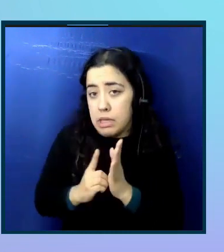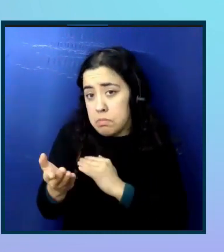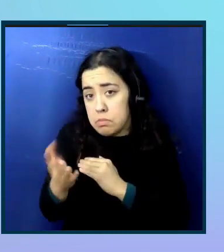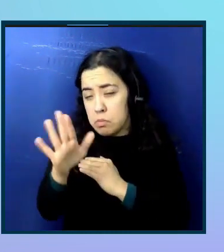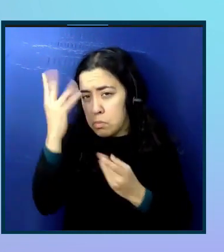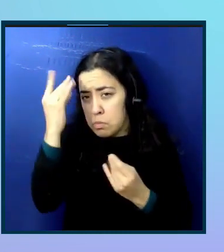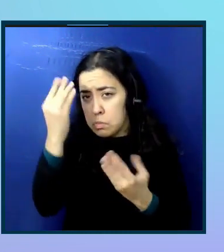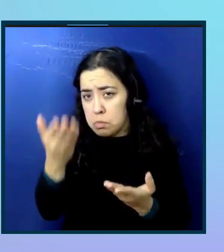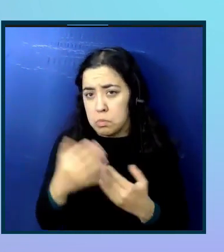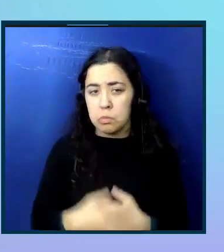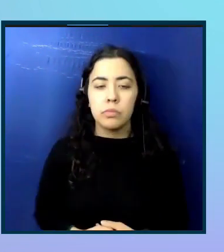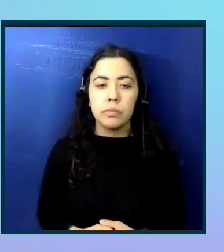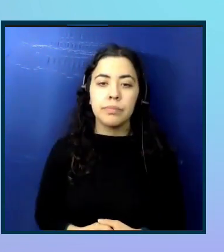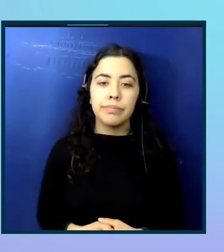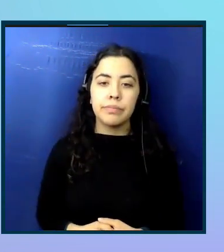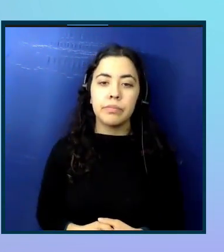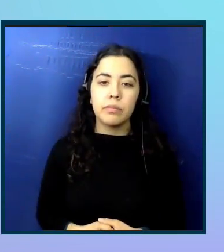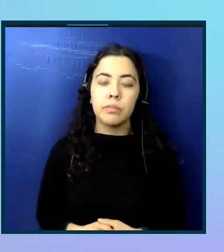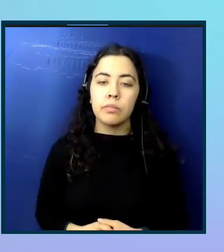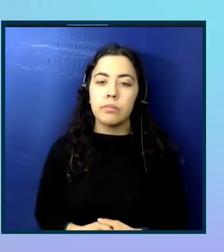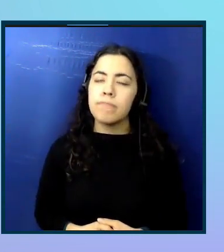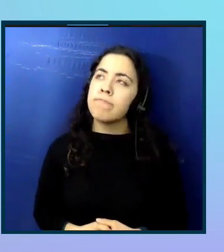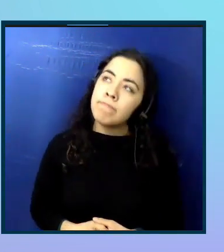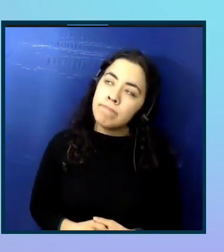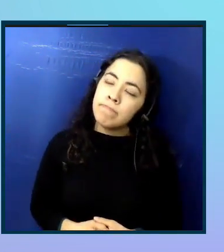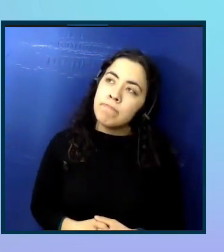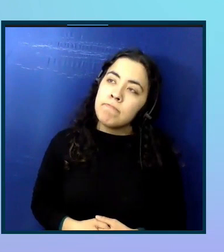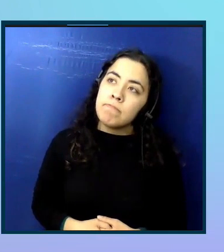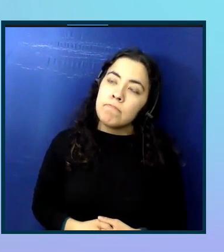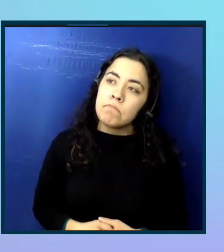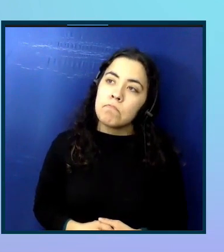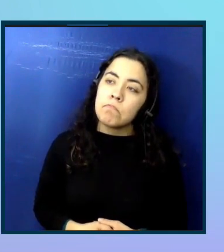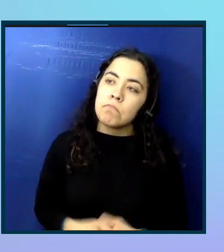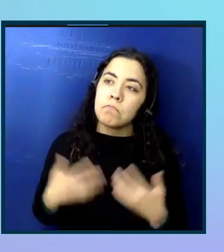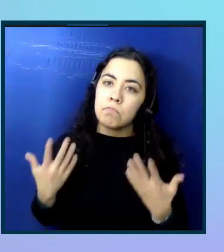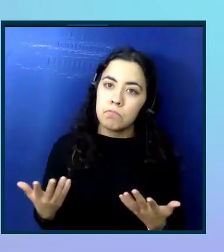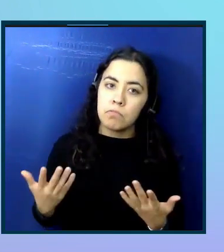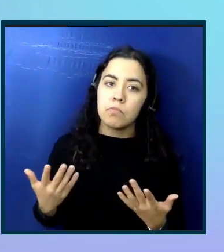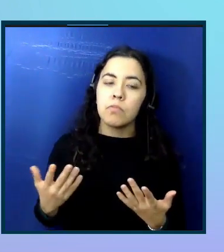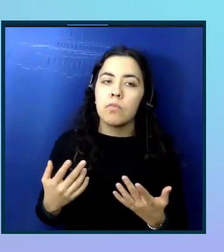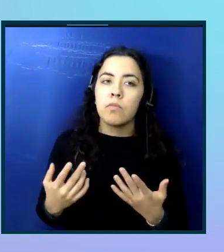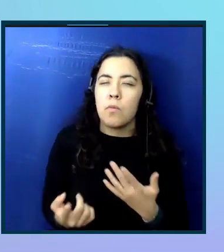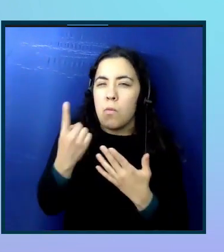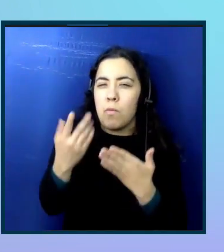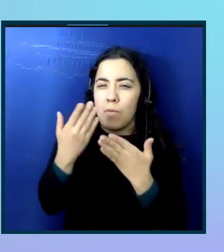Um, well, now one of the things that they are thinking about